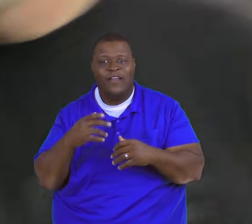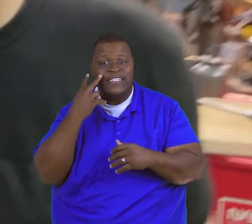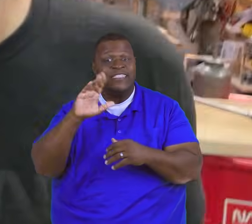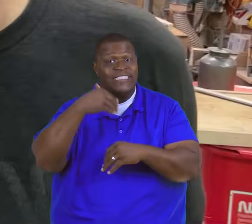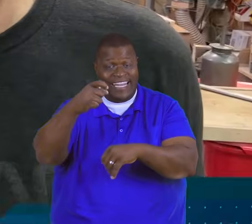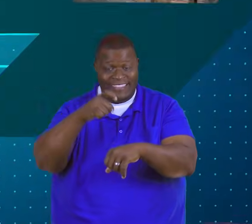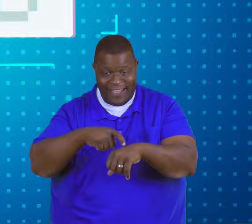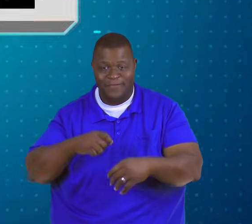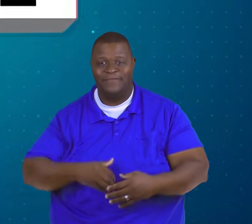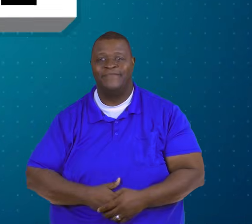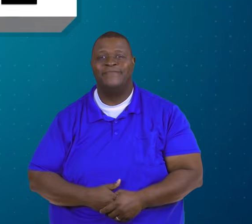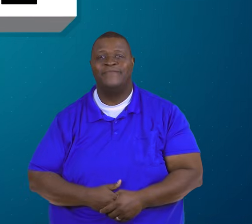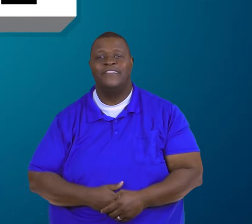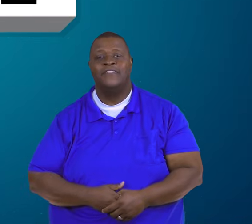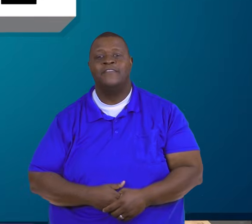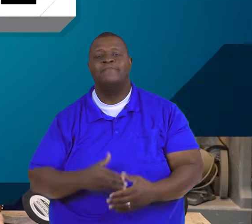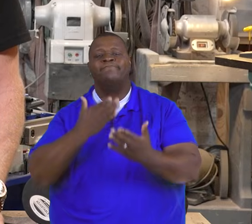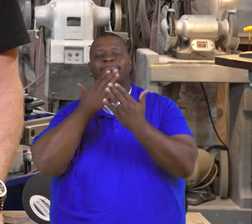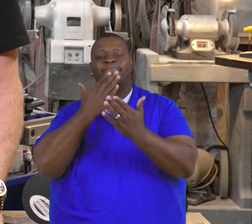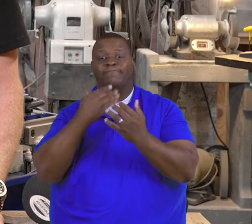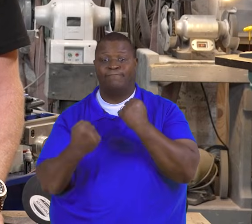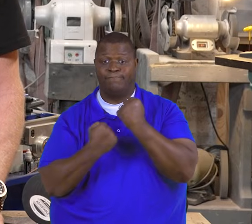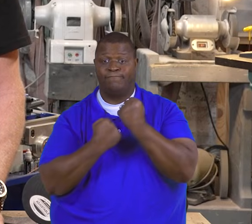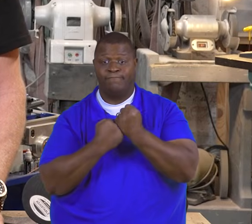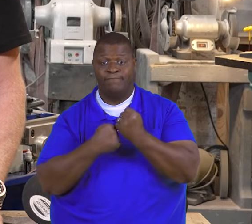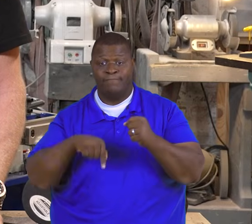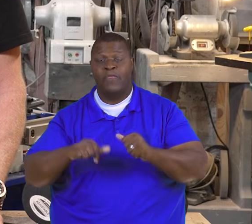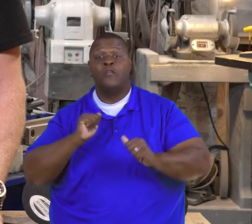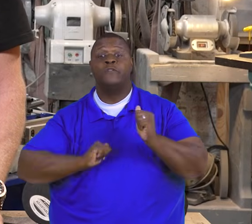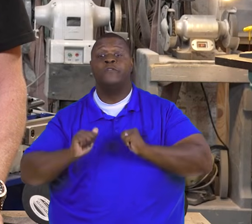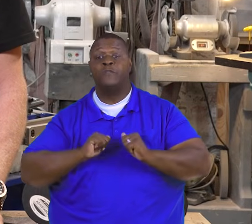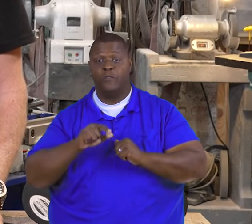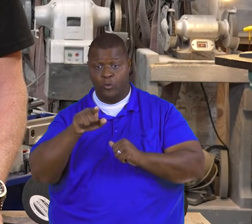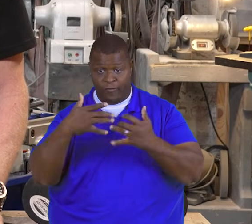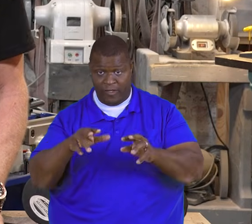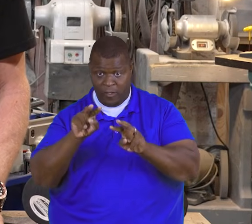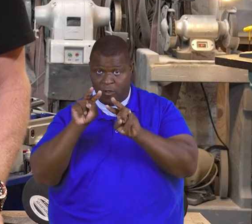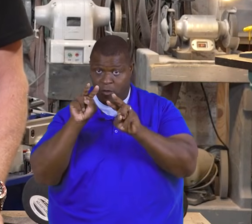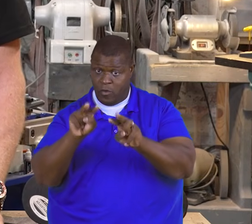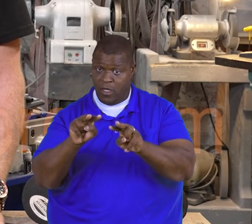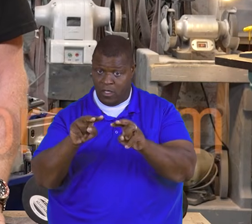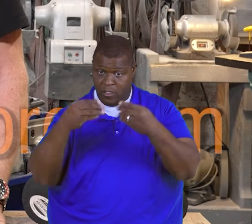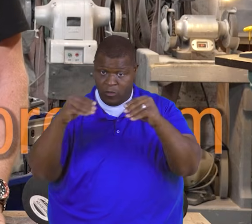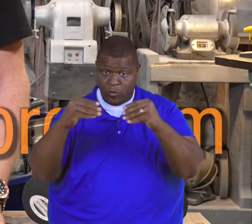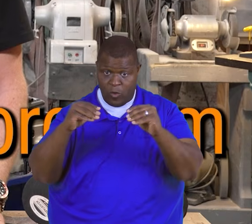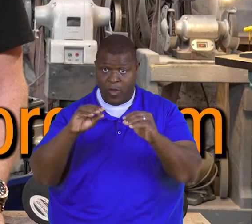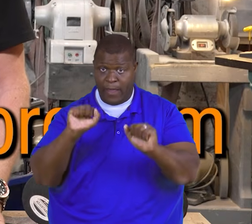See you guys next time. [electronic buzzing] I can't thank you enough for supporting us by watching the channel. If you've been to our merch store, you might wanna head there again